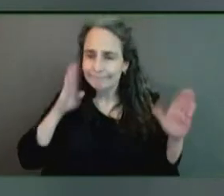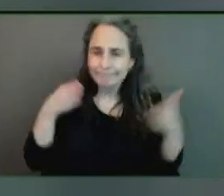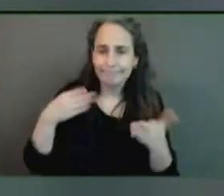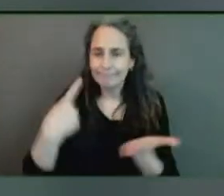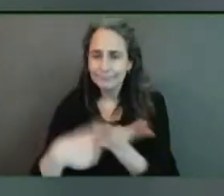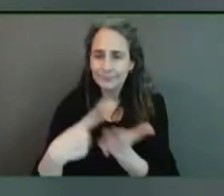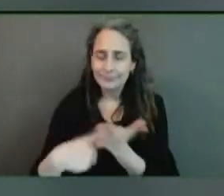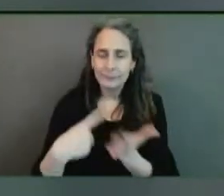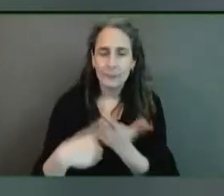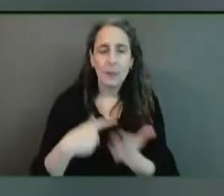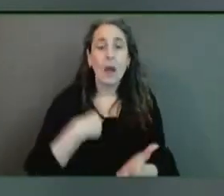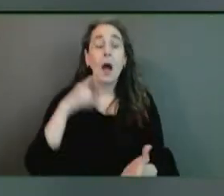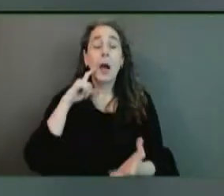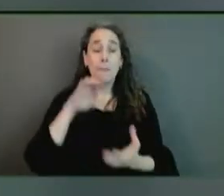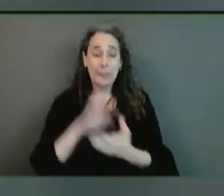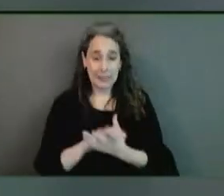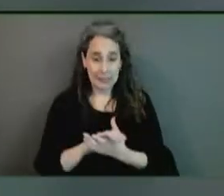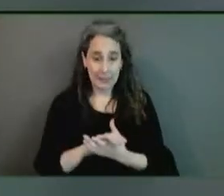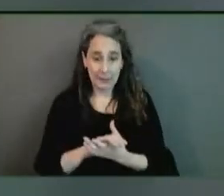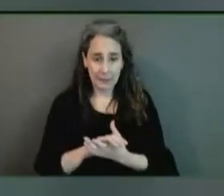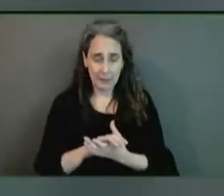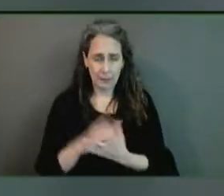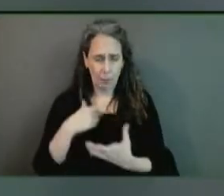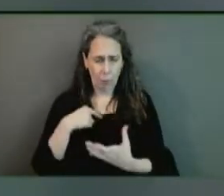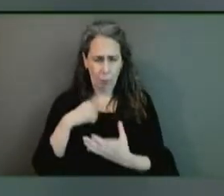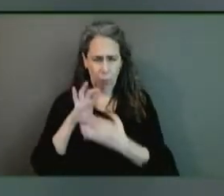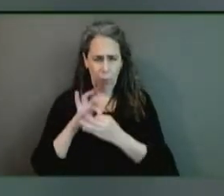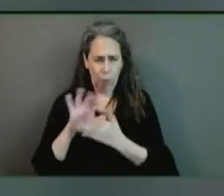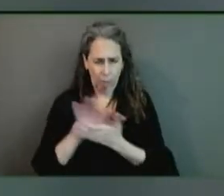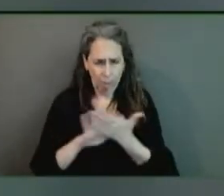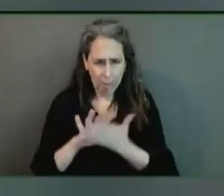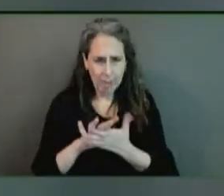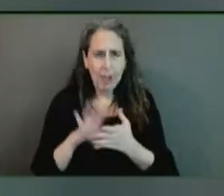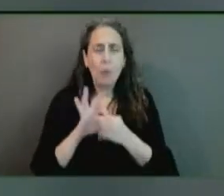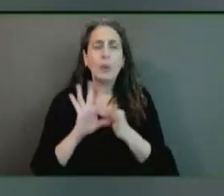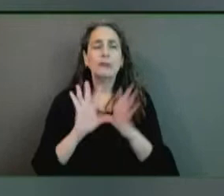concerns. Head on. I do believe